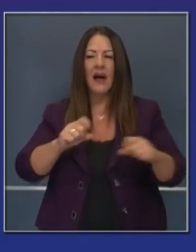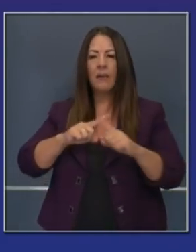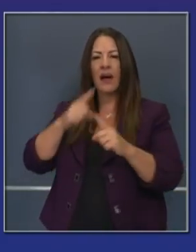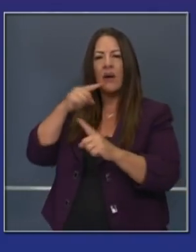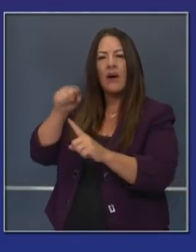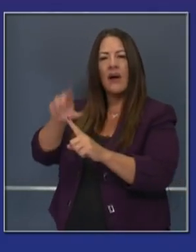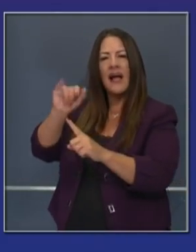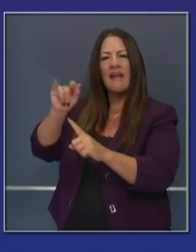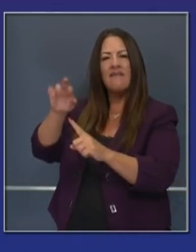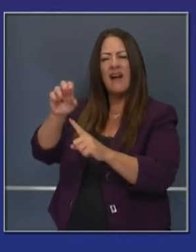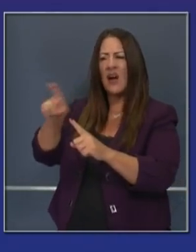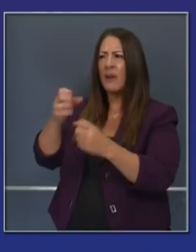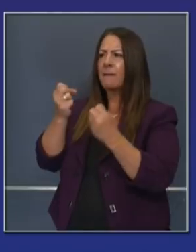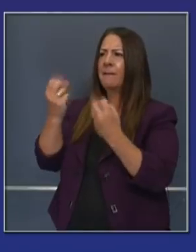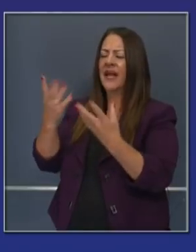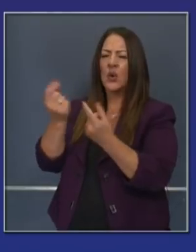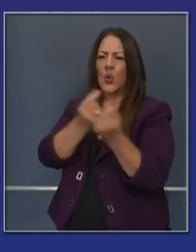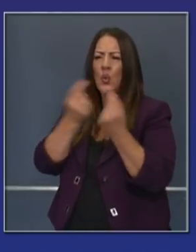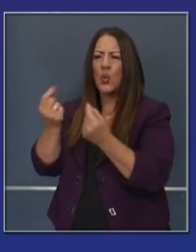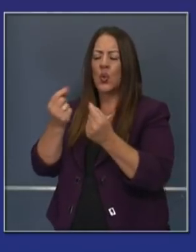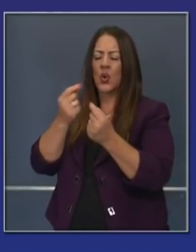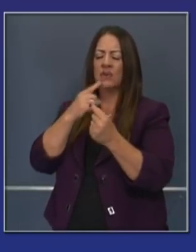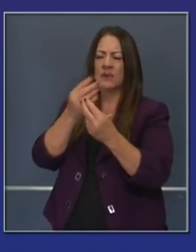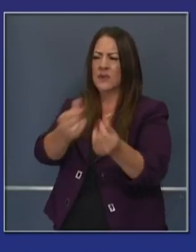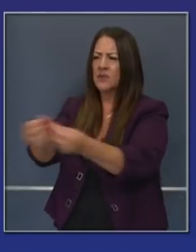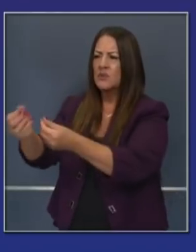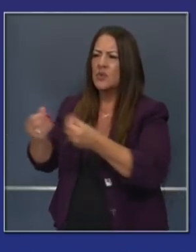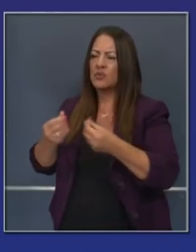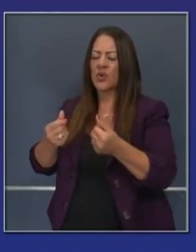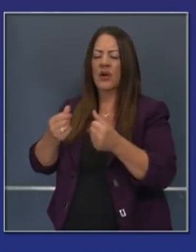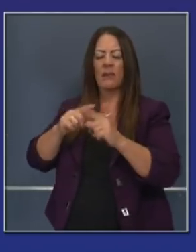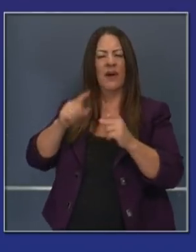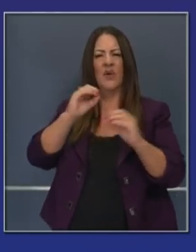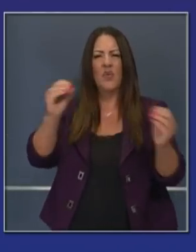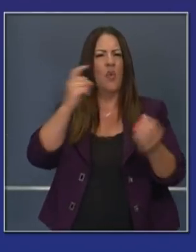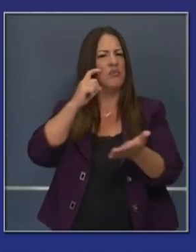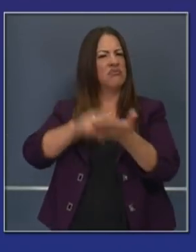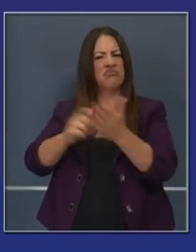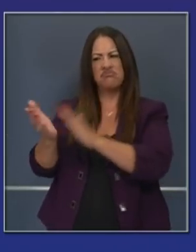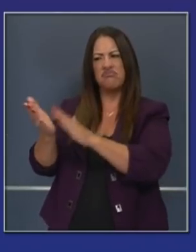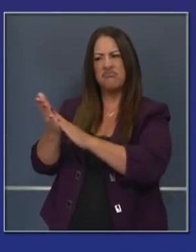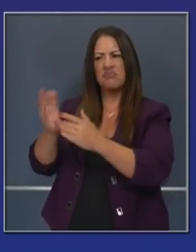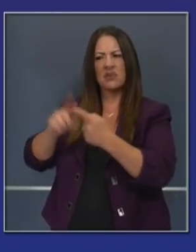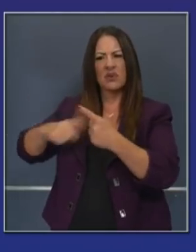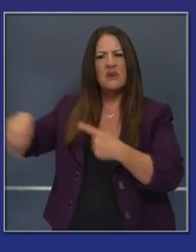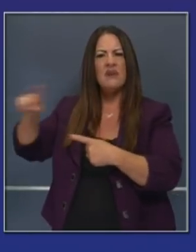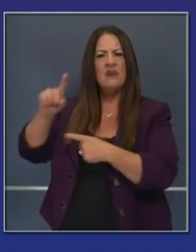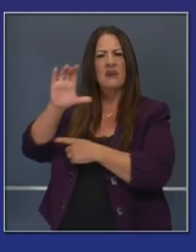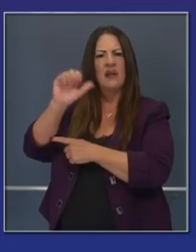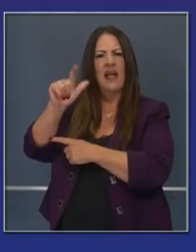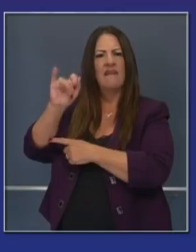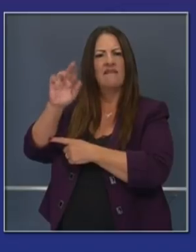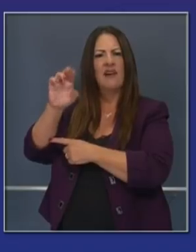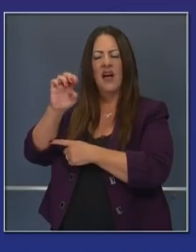IS THE CASE CAL FIRE DOESN'T GET CREDIT FOR SAVES. THEY DESERVE CREDIT FOR SAVES. EXTRAORDINARY WORK THEY DO EVERY DAY THAT DOESN'T GENERATE